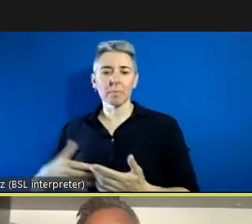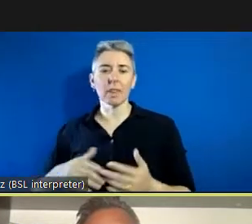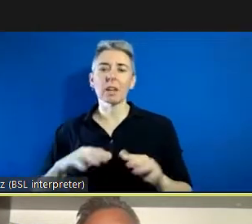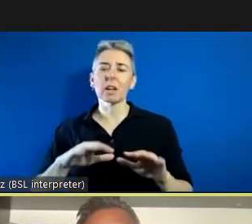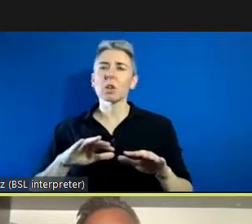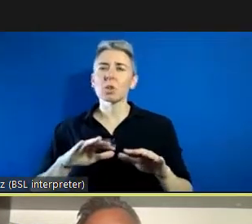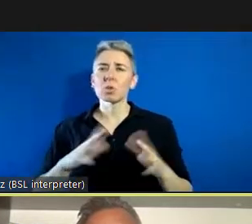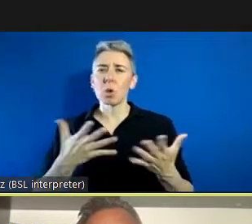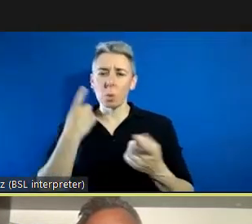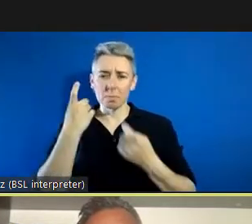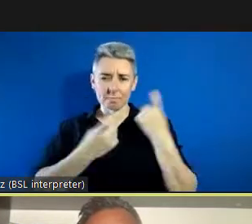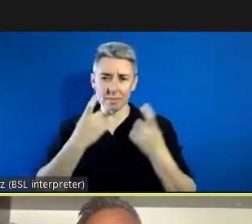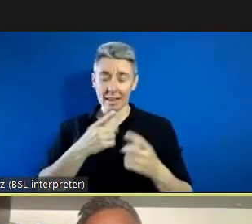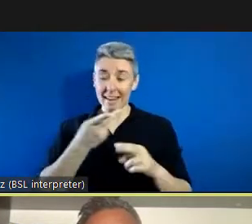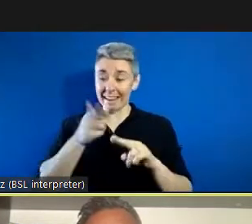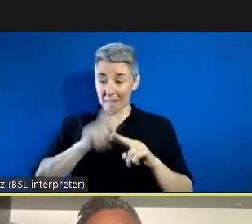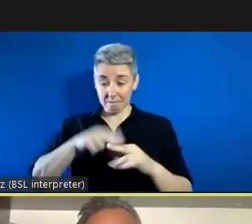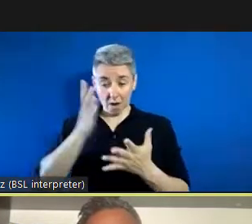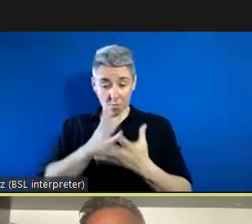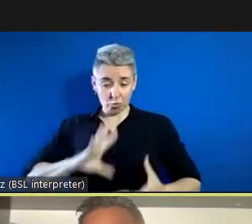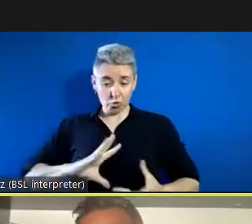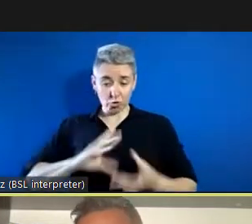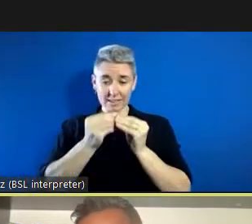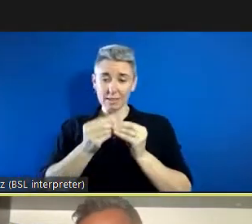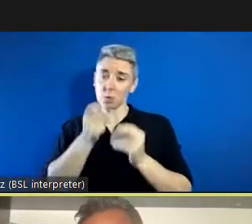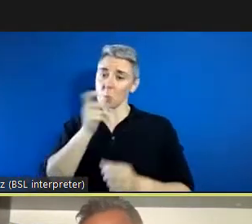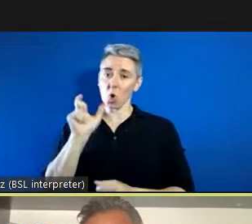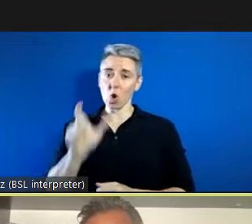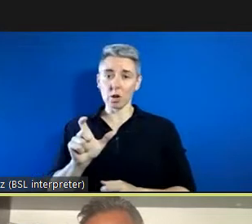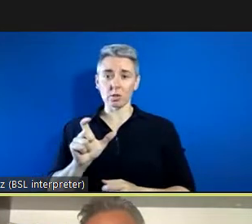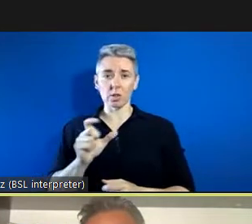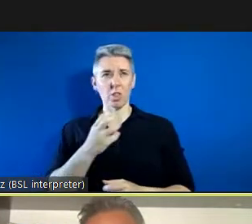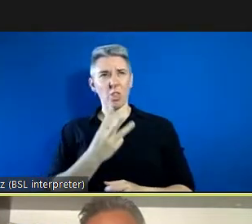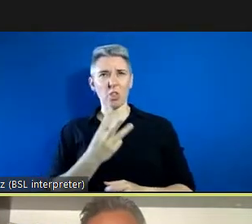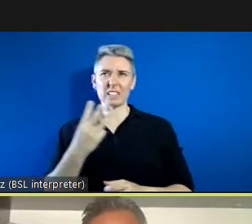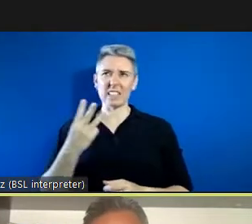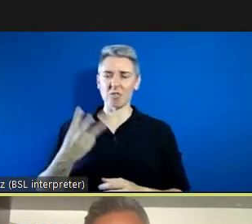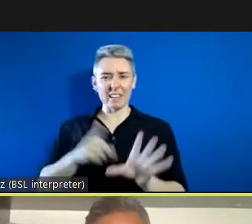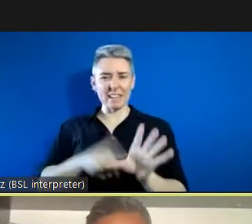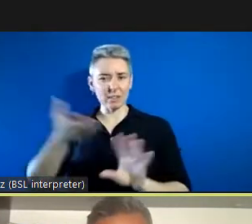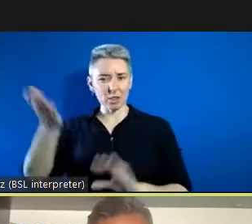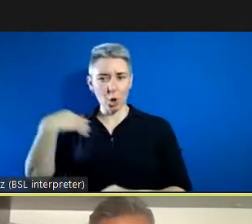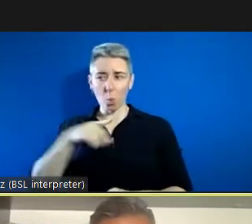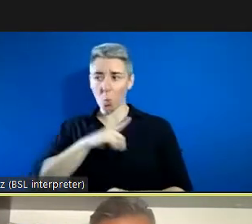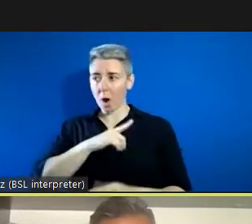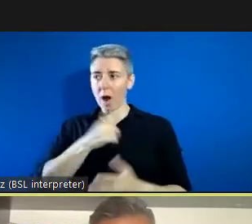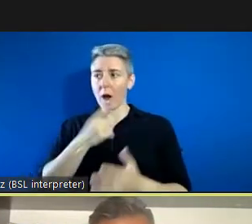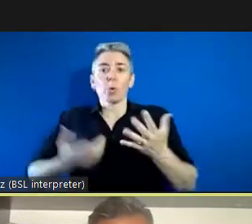only reaching us now? What does that mean? As we as universities and practitioners and educators,